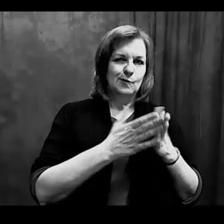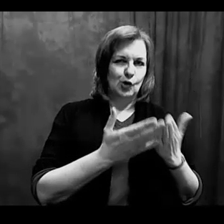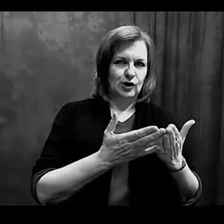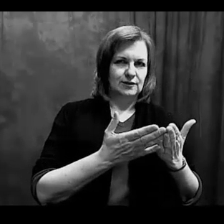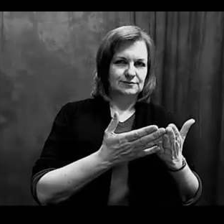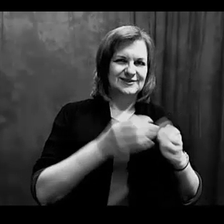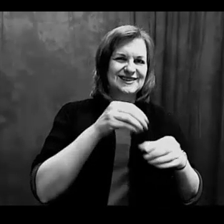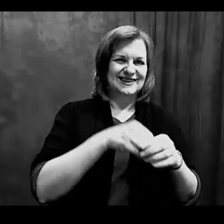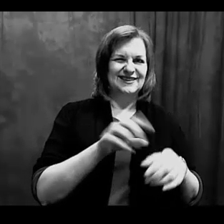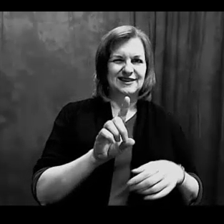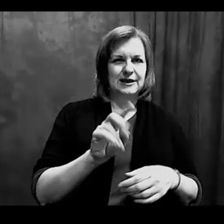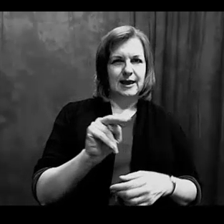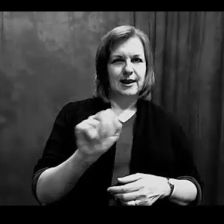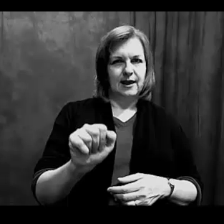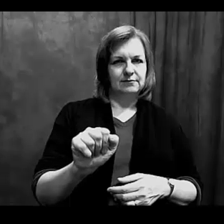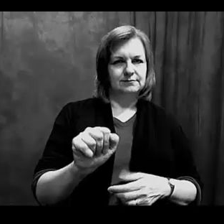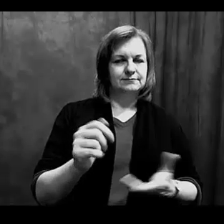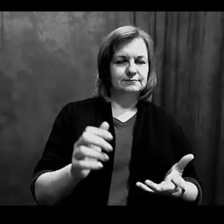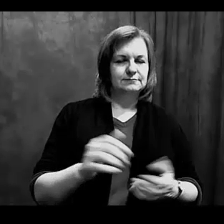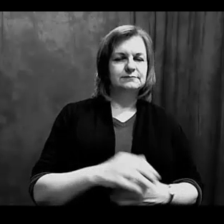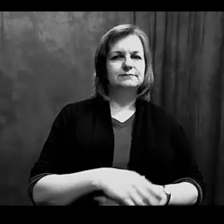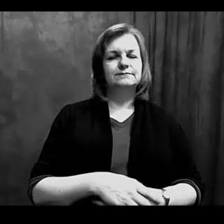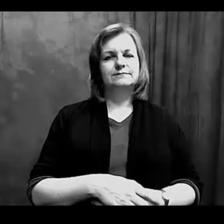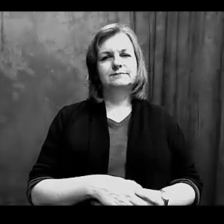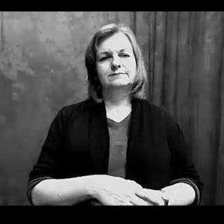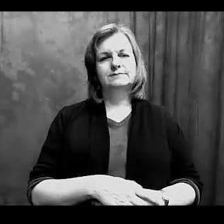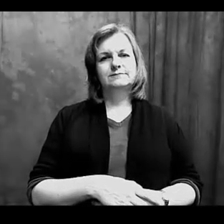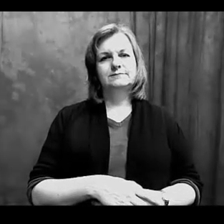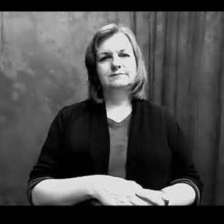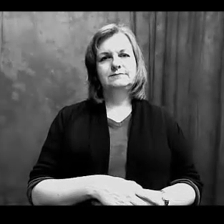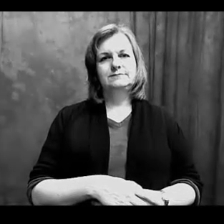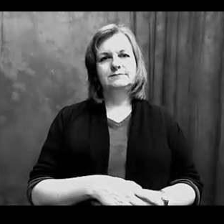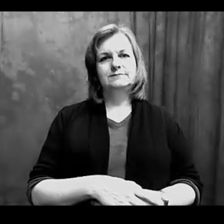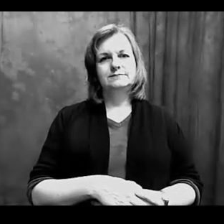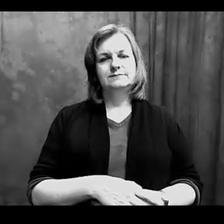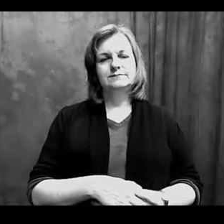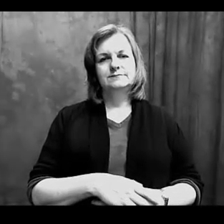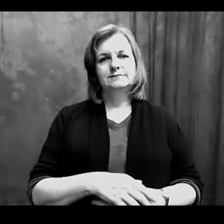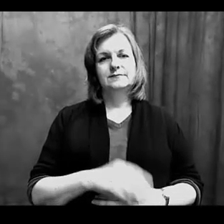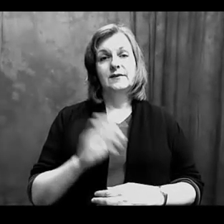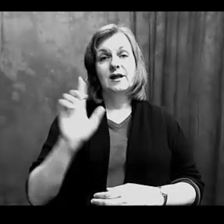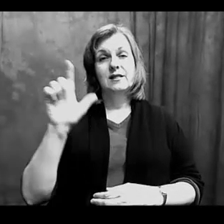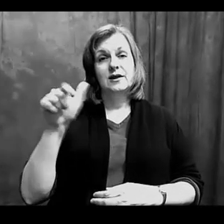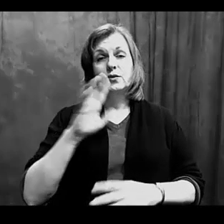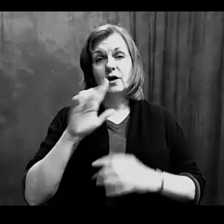we're gonna look at that genes or the part of your chromosomes in your nucleus